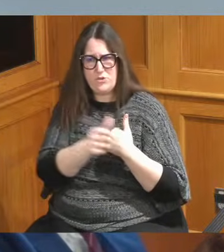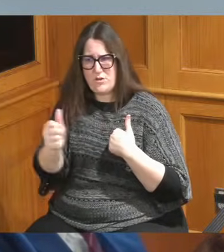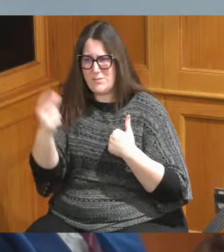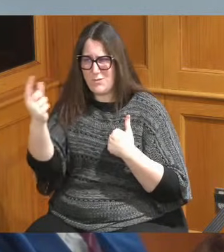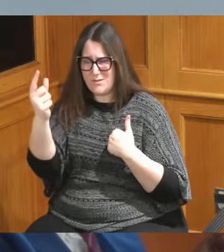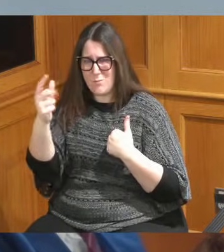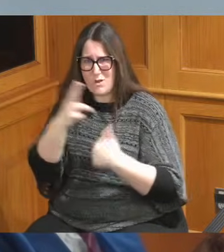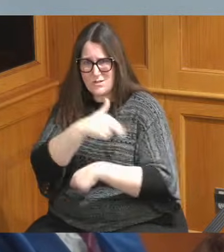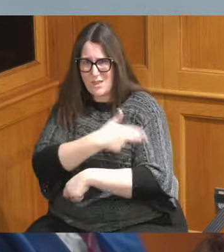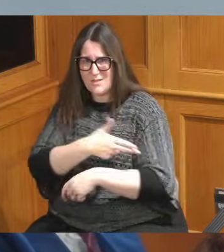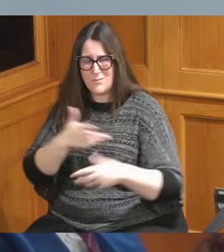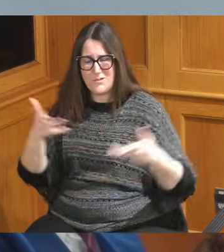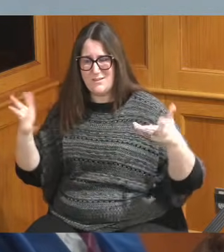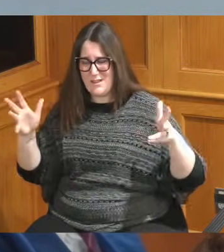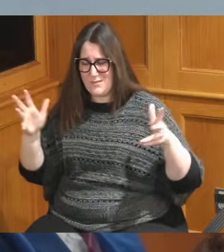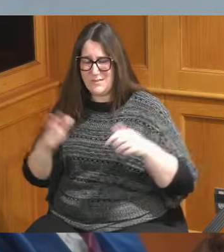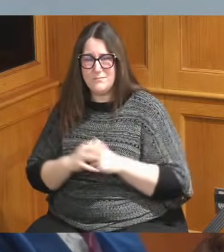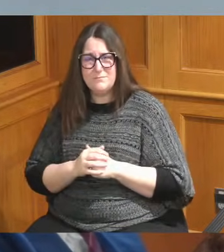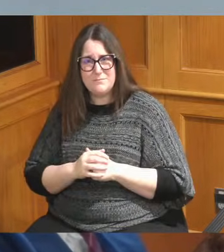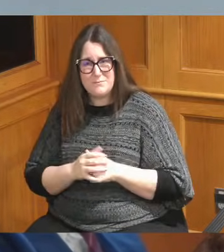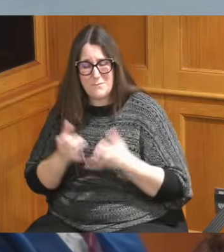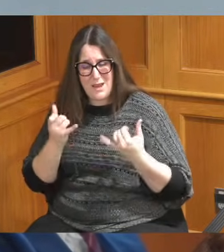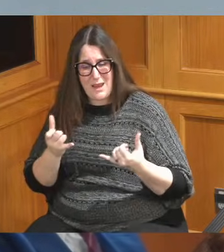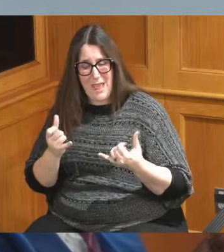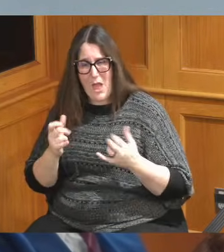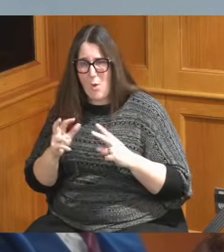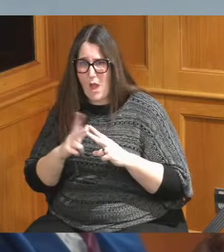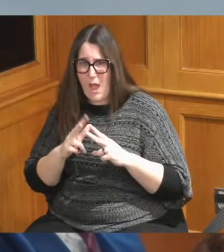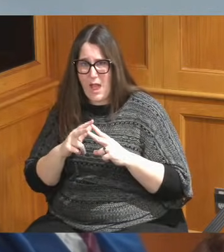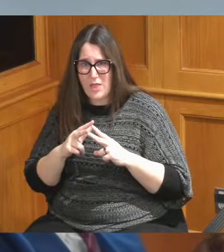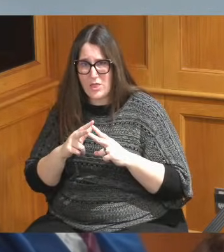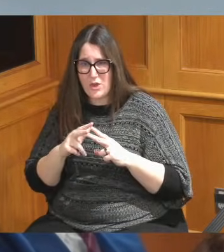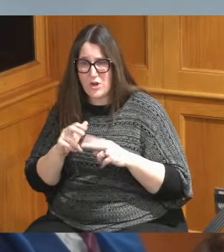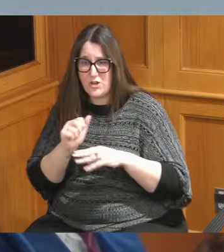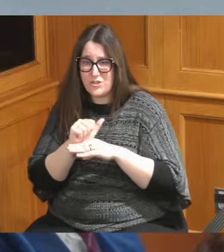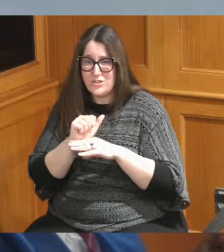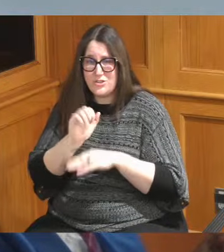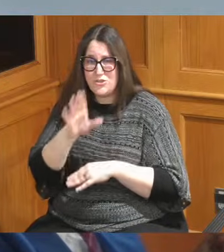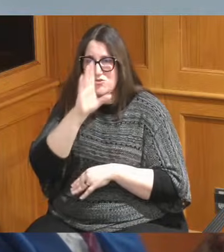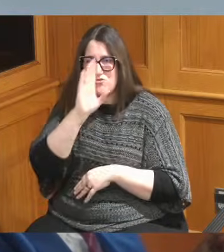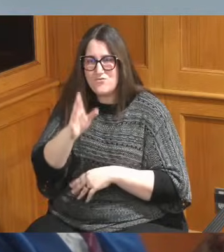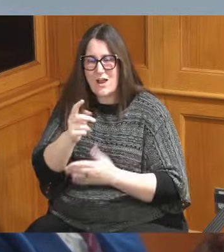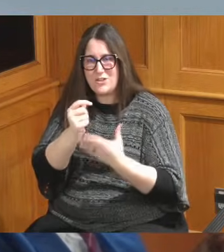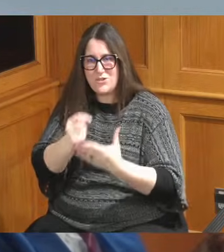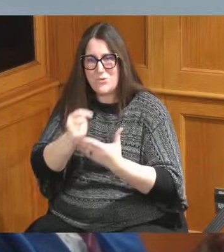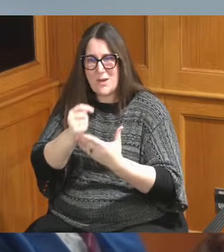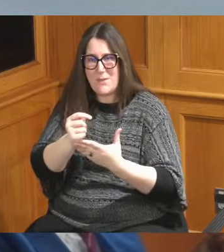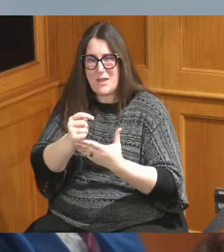that was it. But now we either give send them to direct treatment or we share information with the